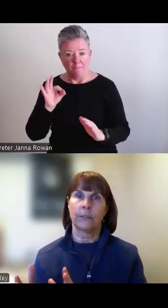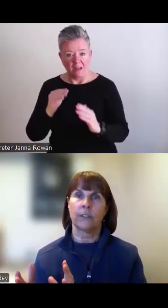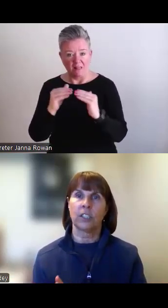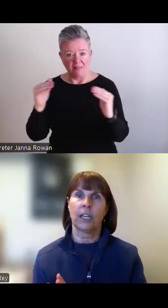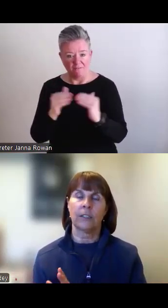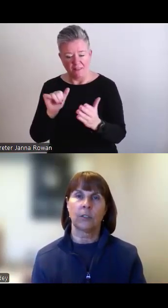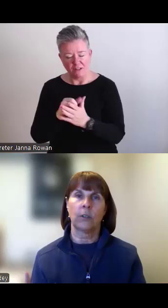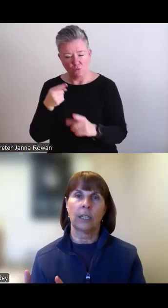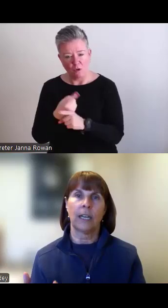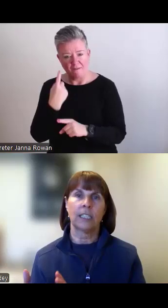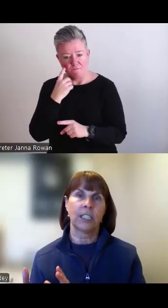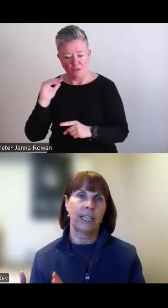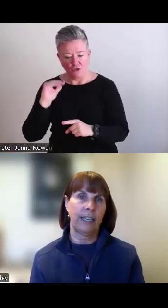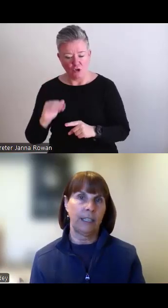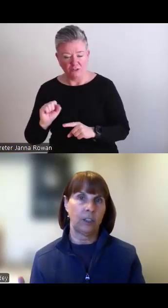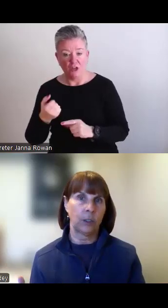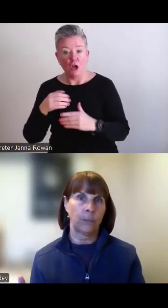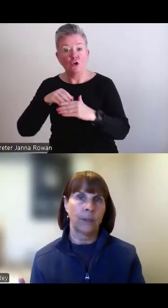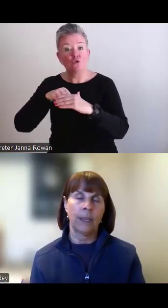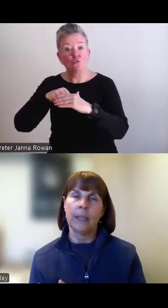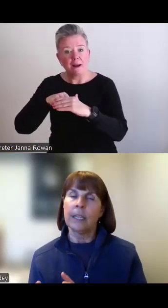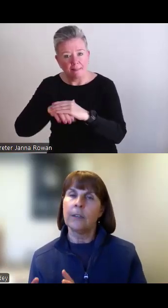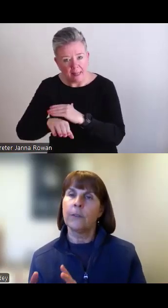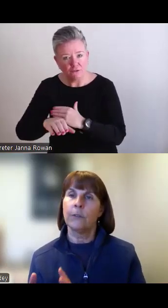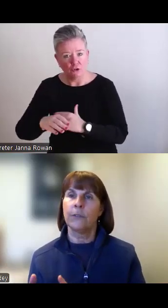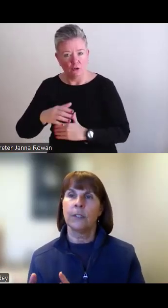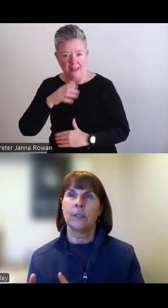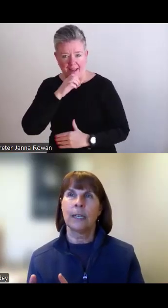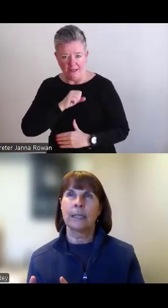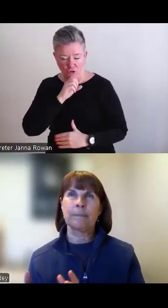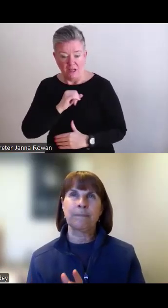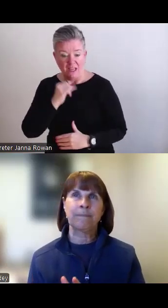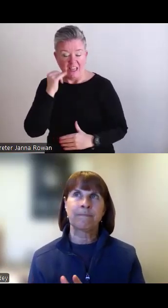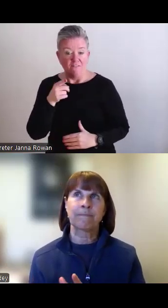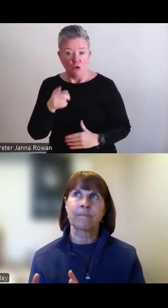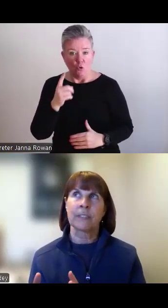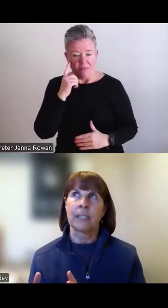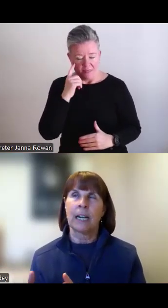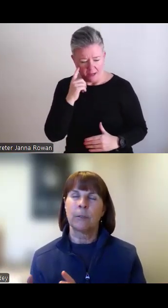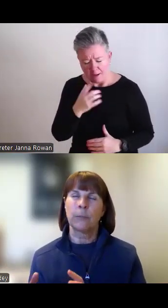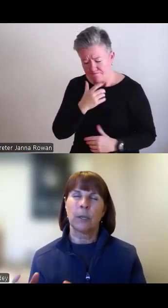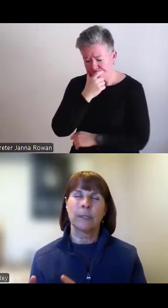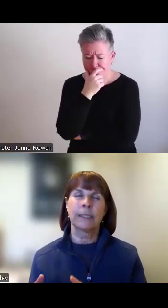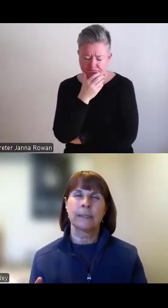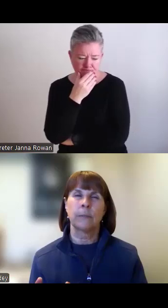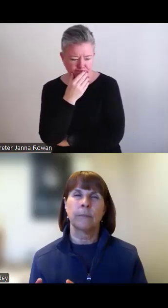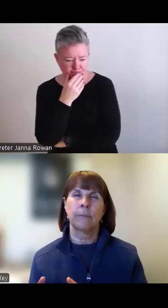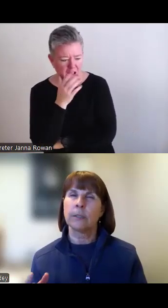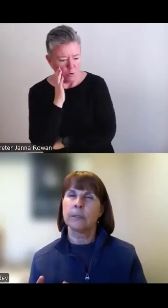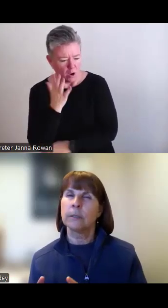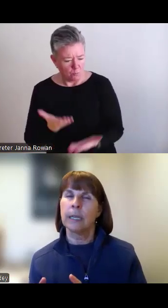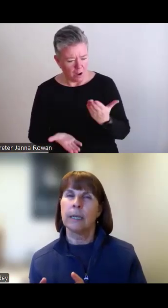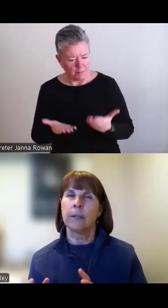right for the child's chronologic age. If you feel like, I would probably get some better